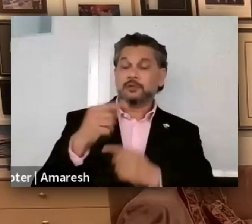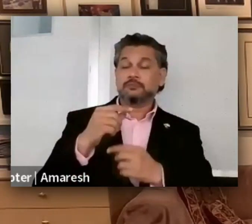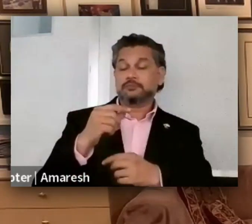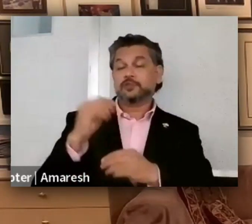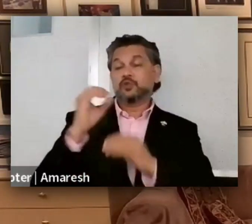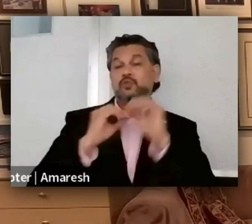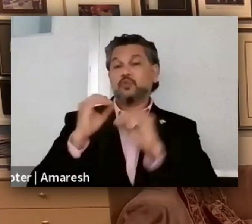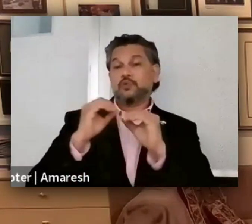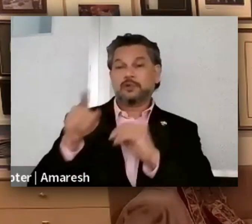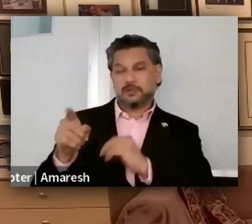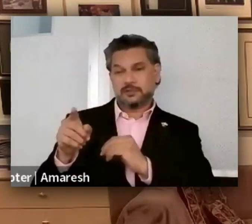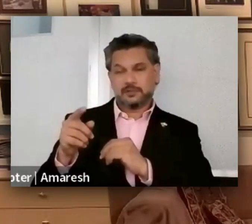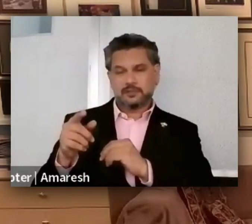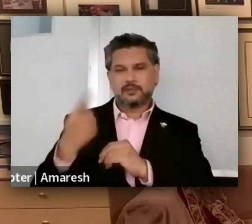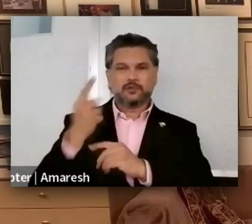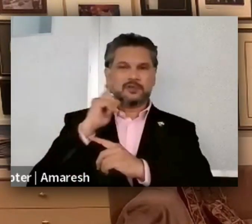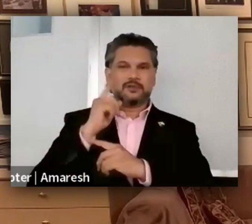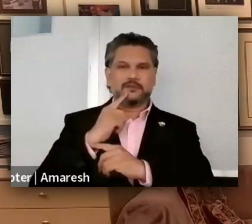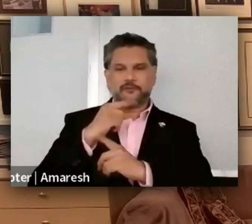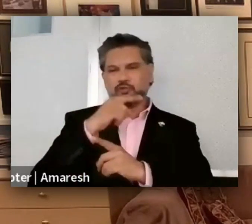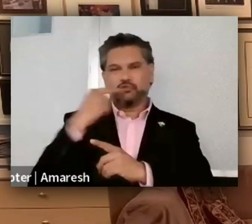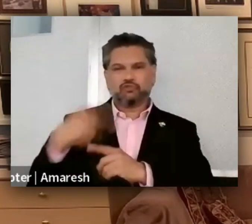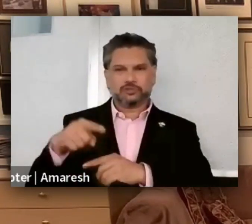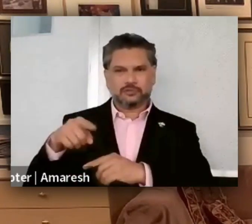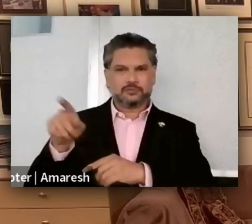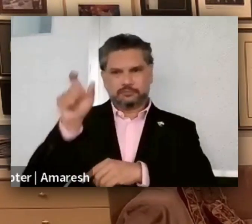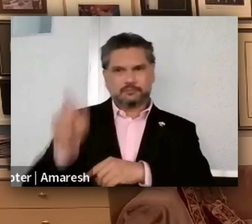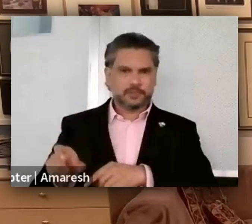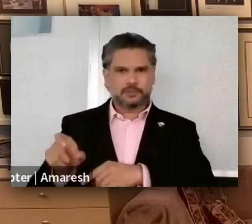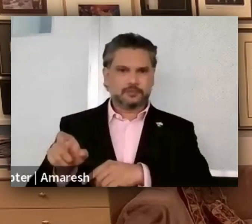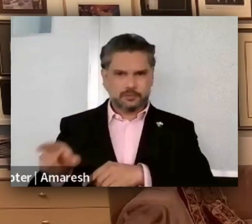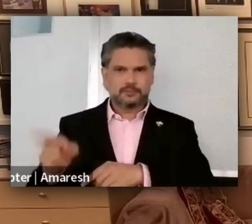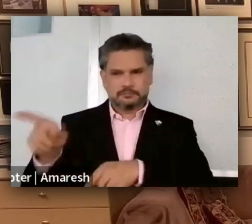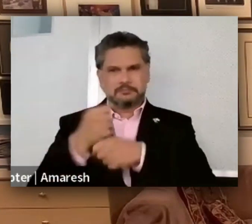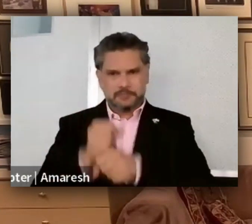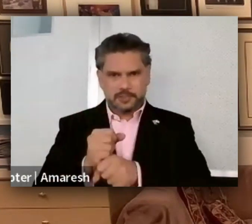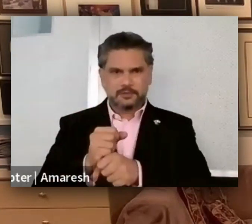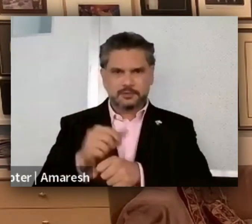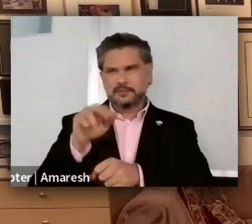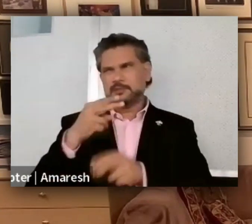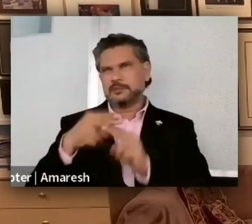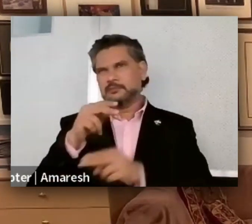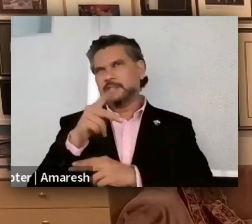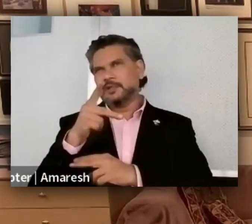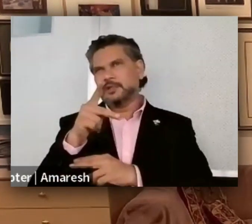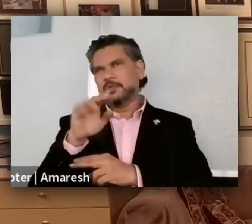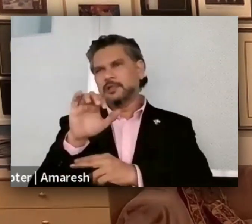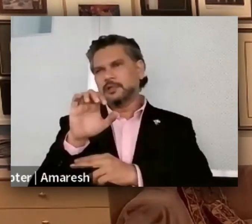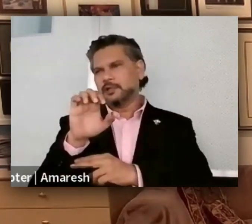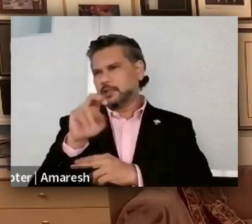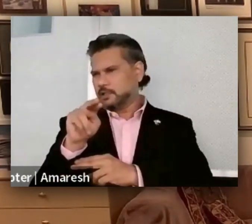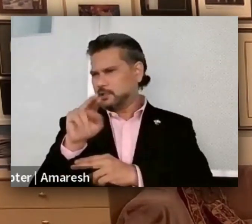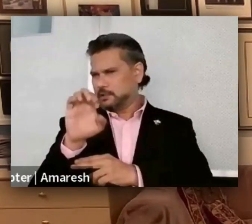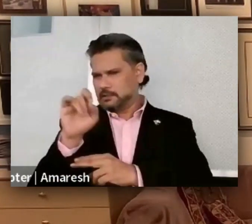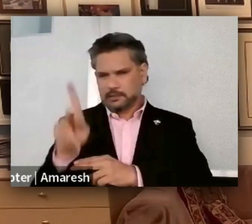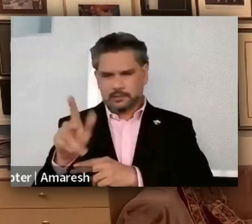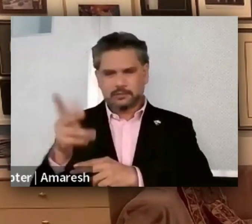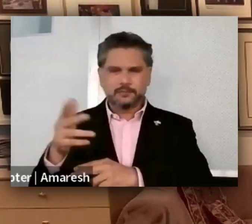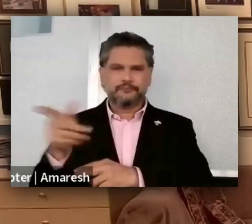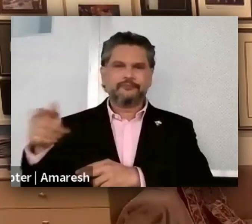There's one that was developed at Google by one of our deaf Russian engineers, Kanevsky, called Live